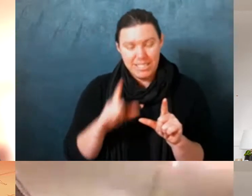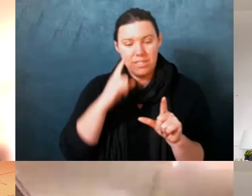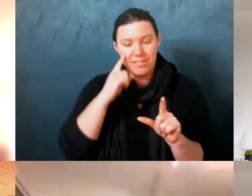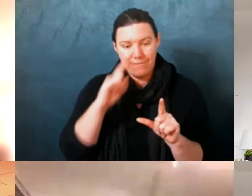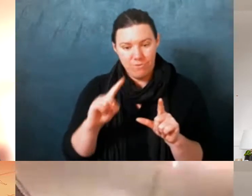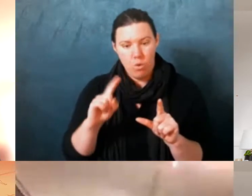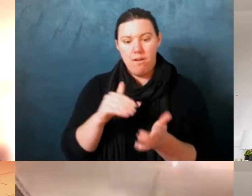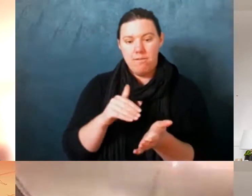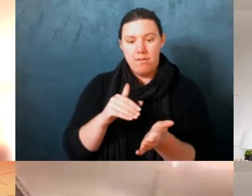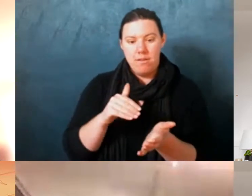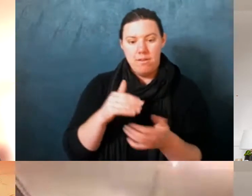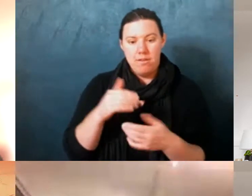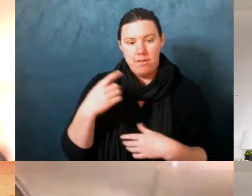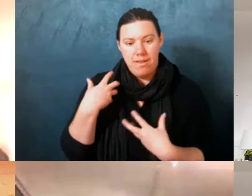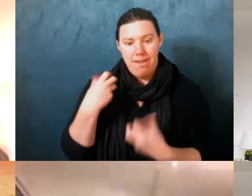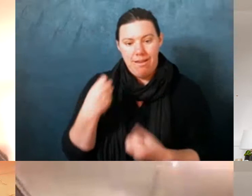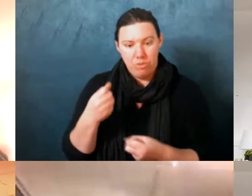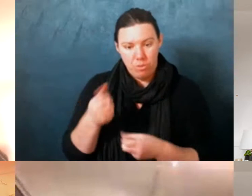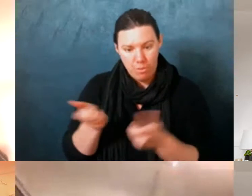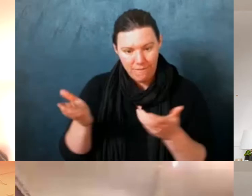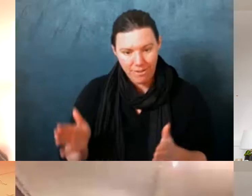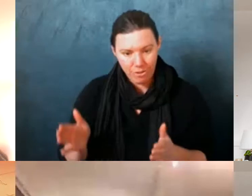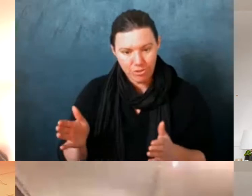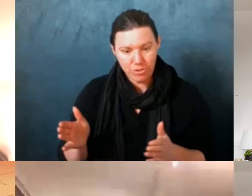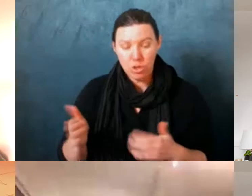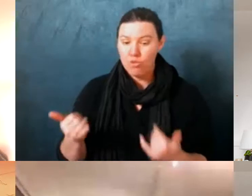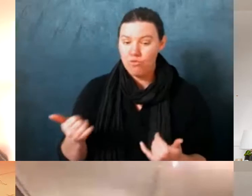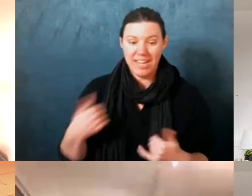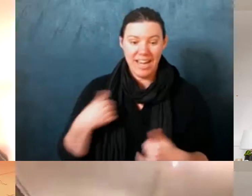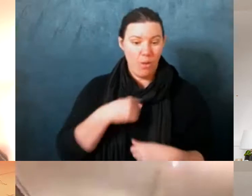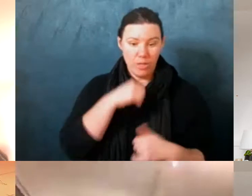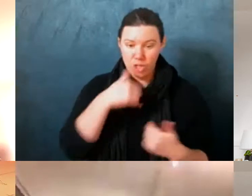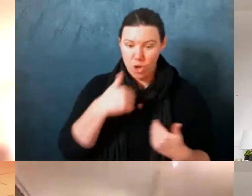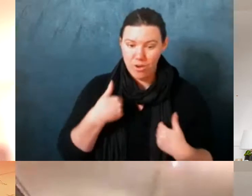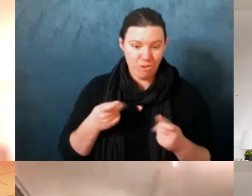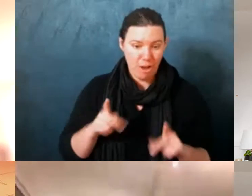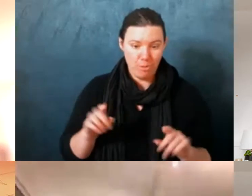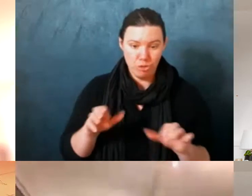unless a doctor renews his licensure in the state of Washington.